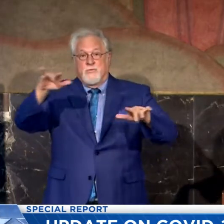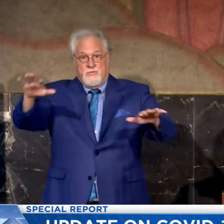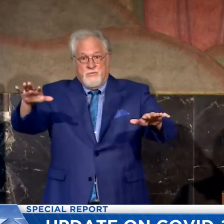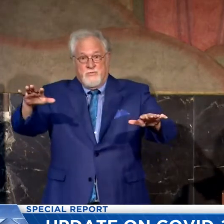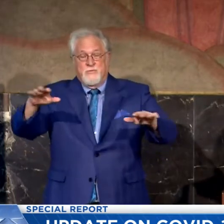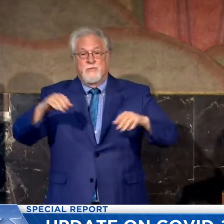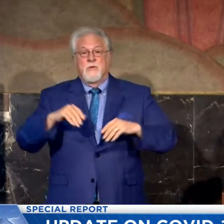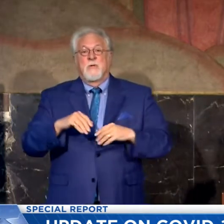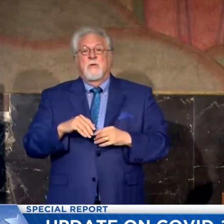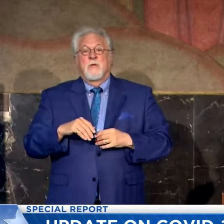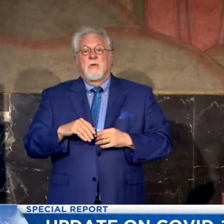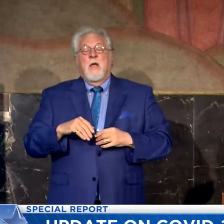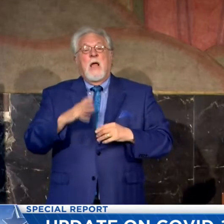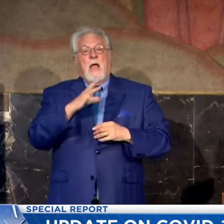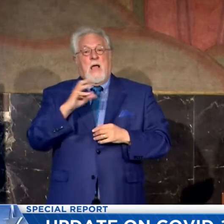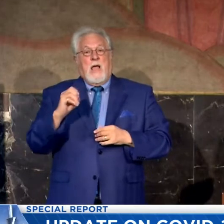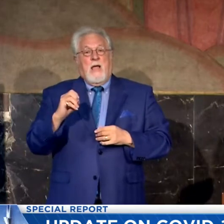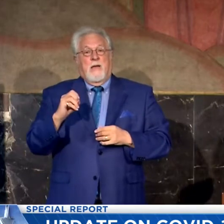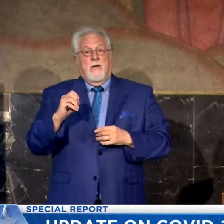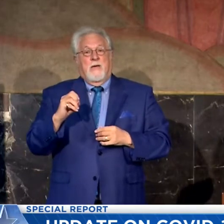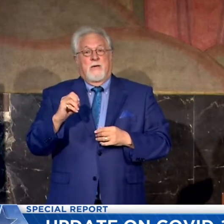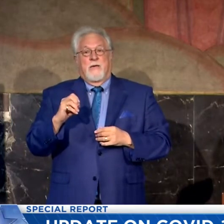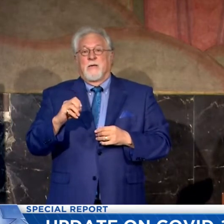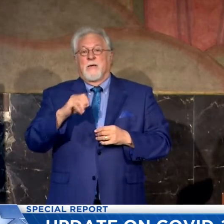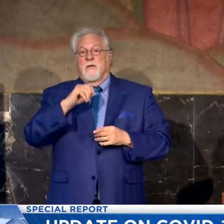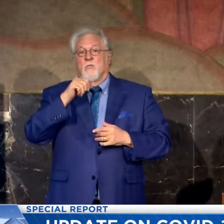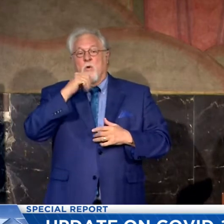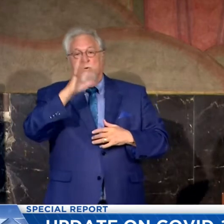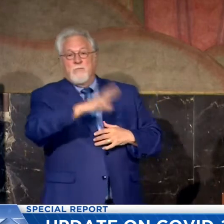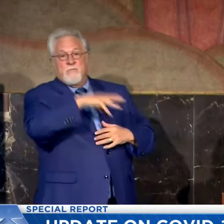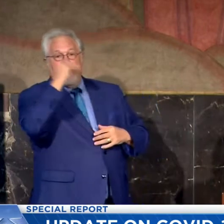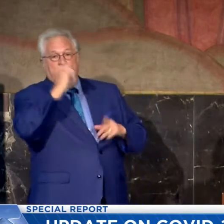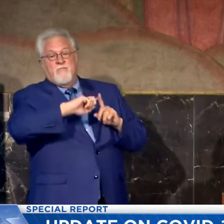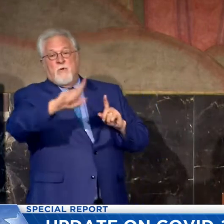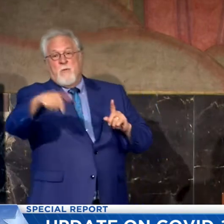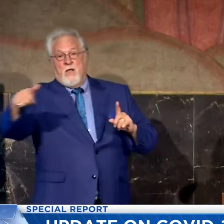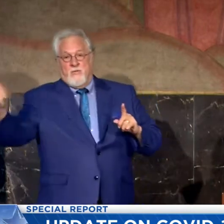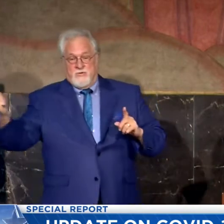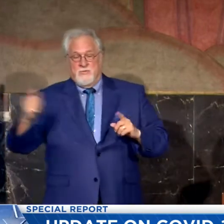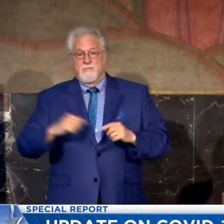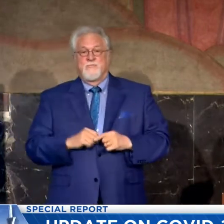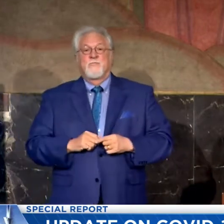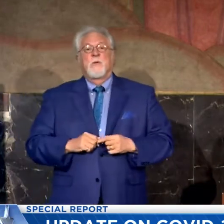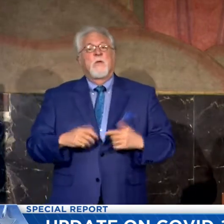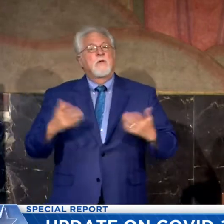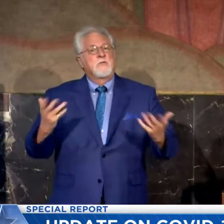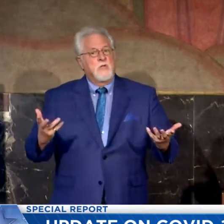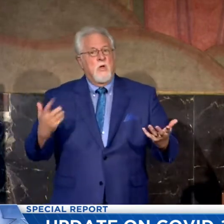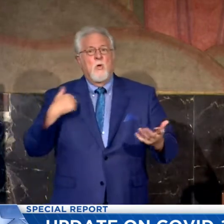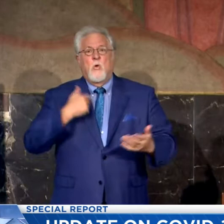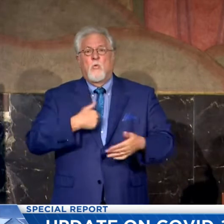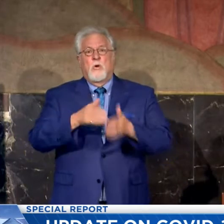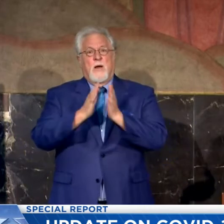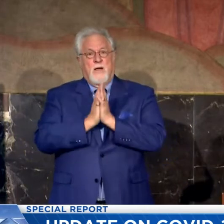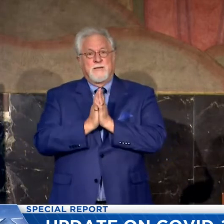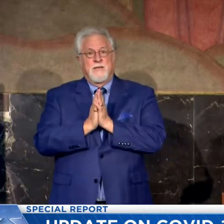IMPORTANT. THE MASK WILL CUT DOWN DRAMATICALLY ON DISTANCE THAT THE AIRBORNE PARTICLES CAN TRAVEL.